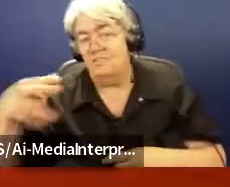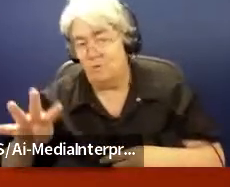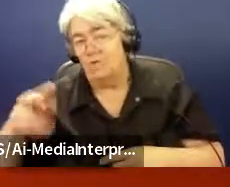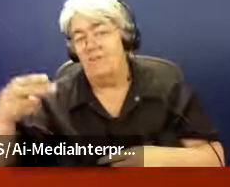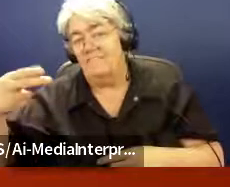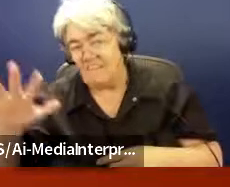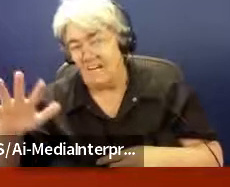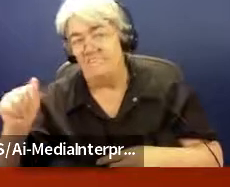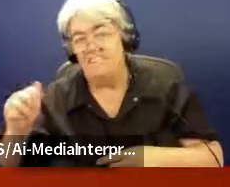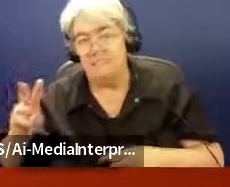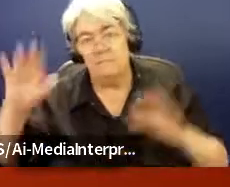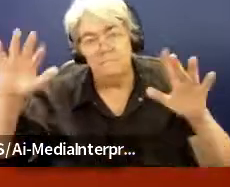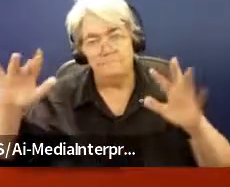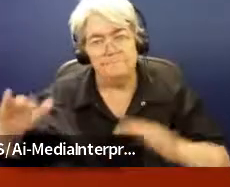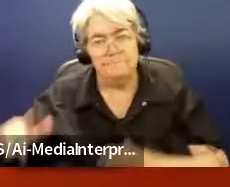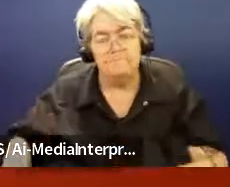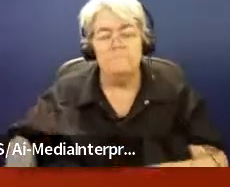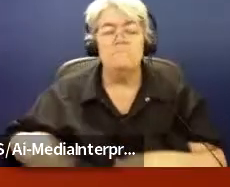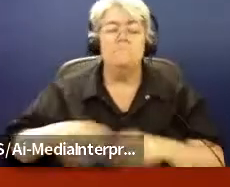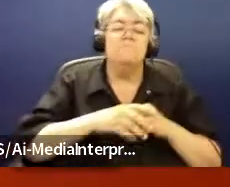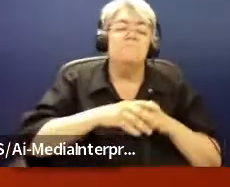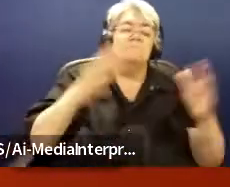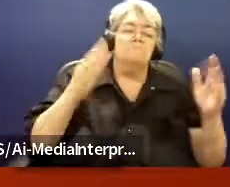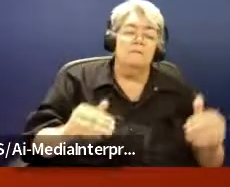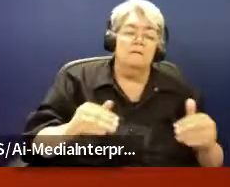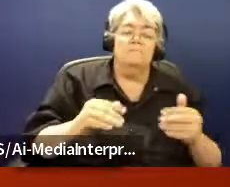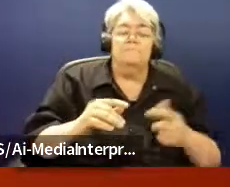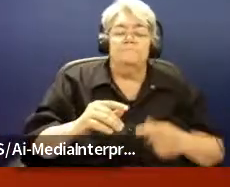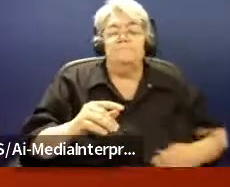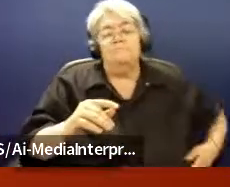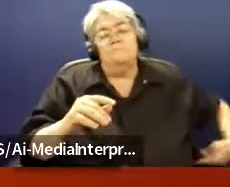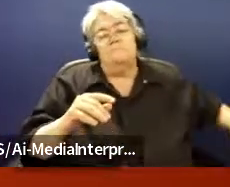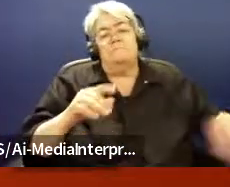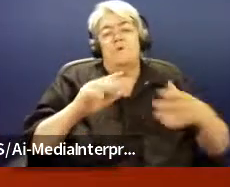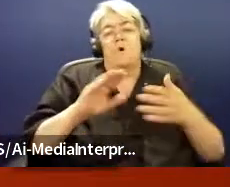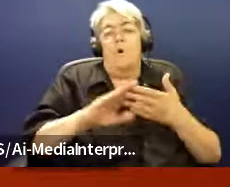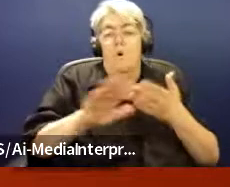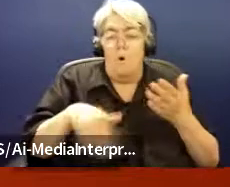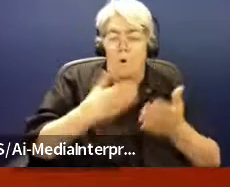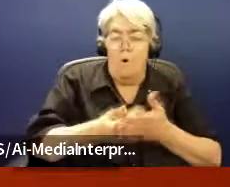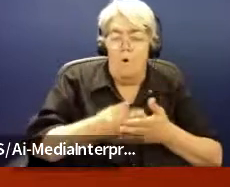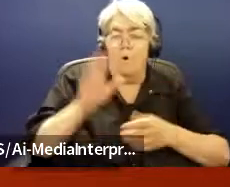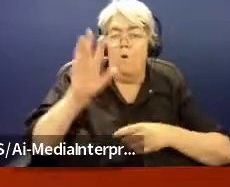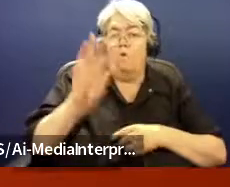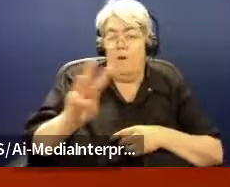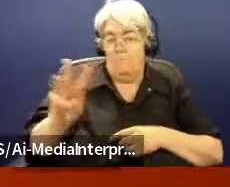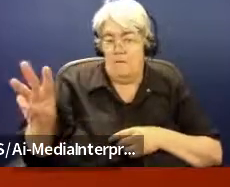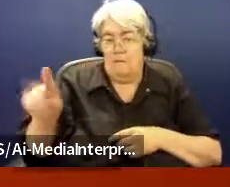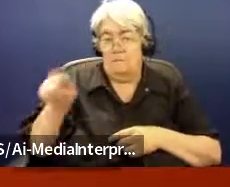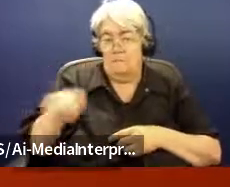H2 can be used as many times as you need to and then you have aged three and four and five and six